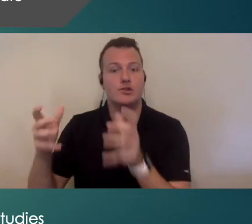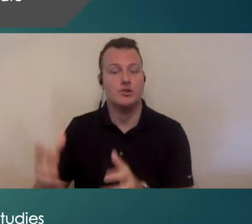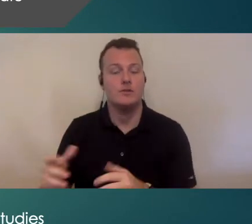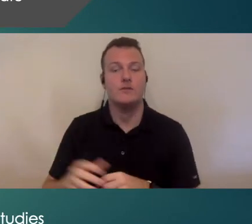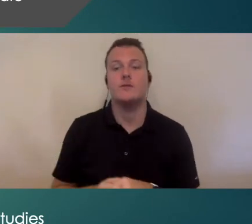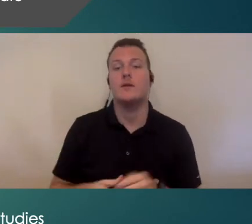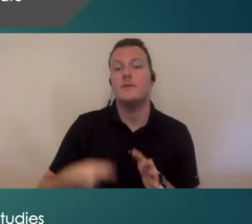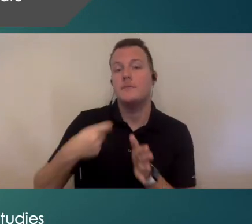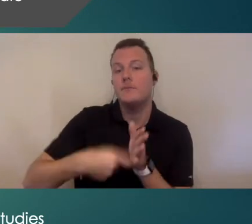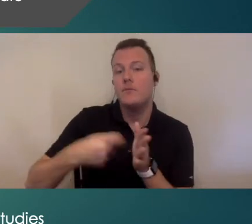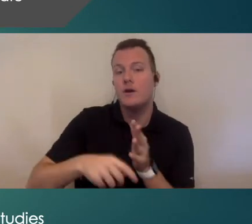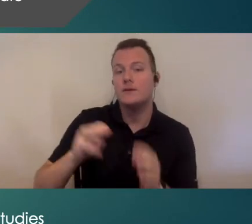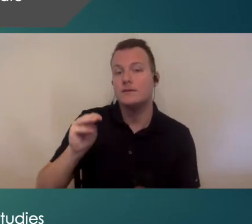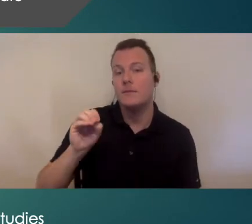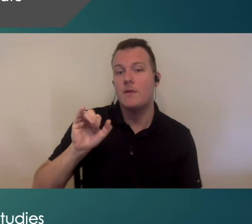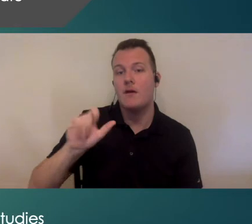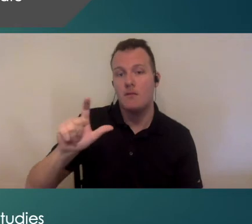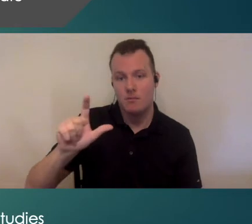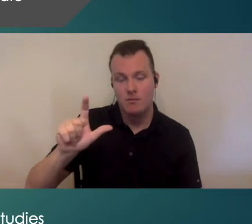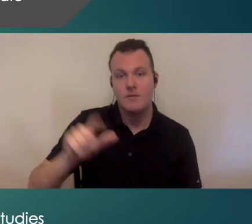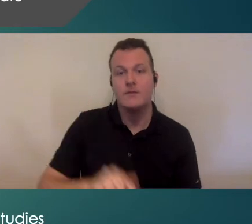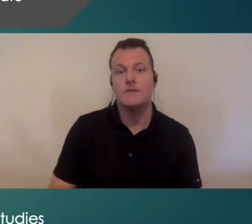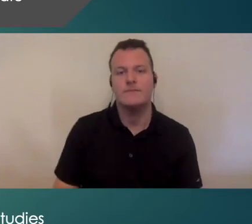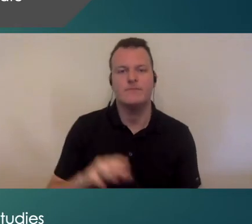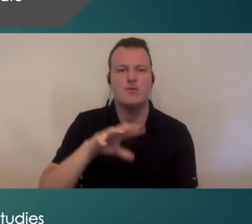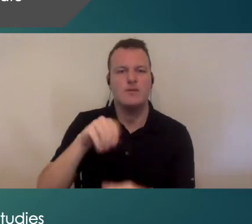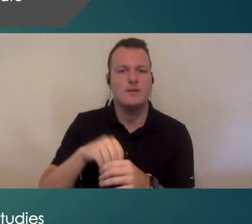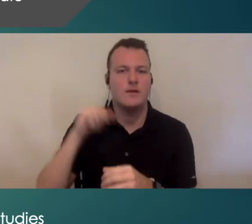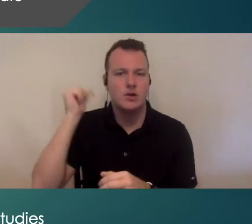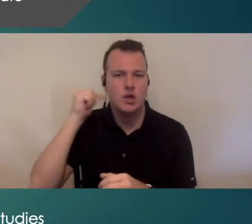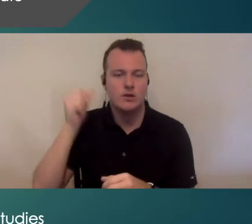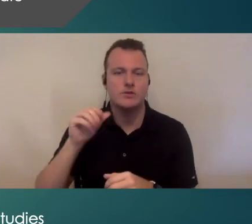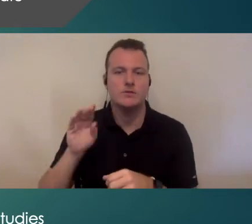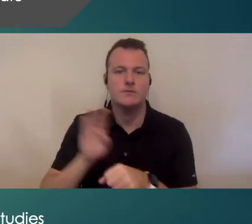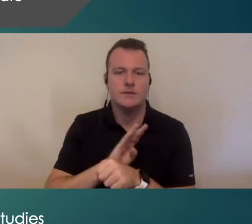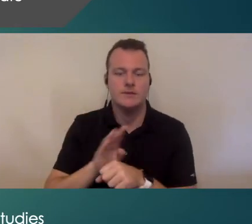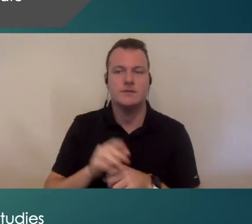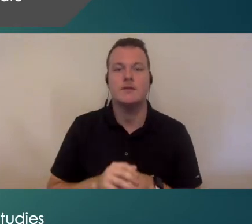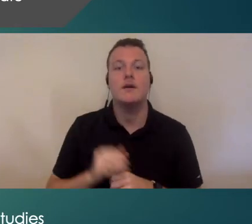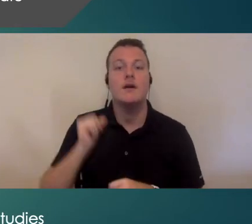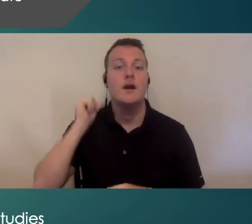models within the audiology profession, working with audiologist assistants and/or